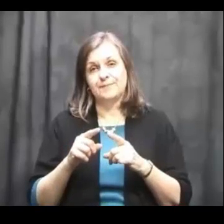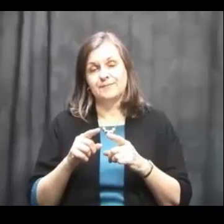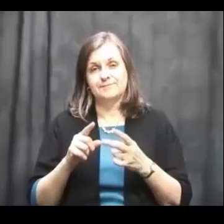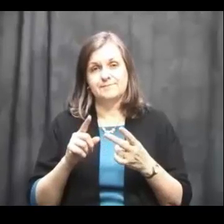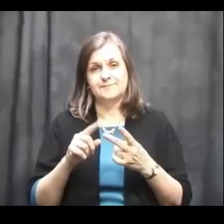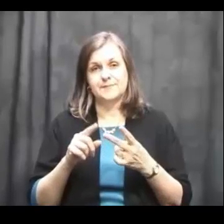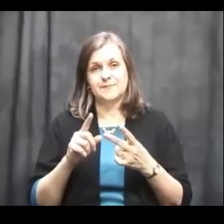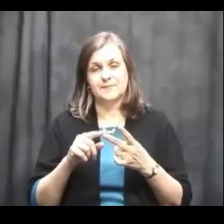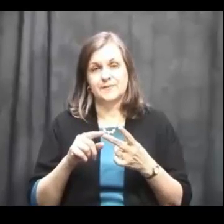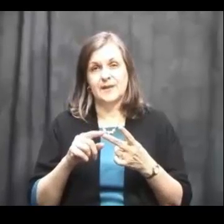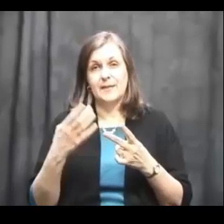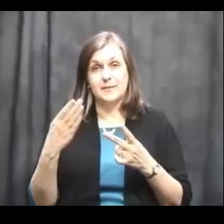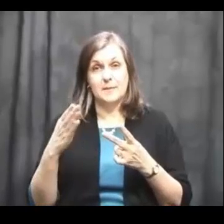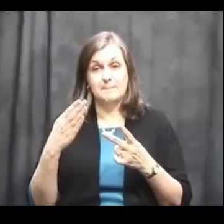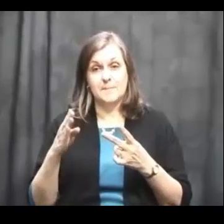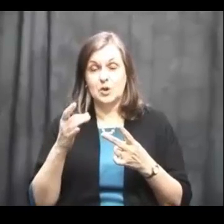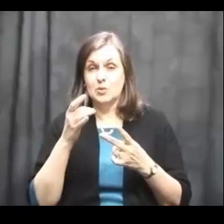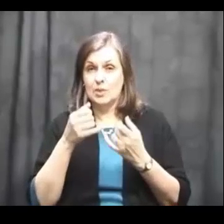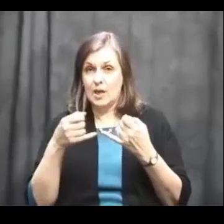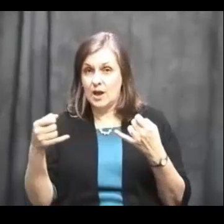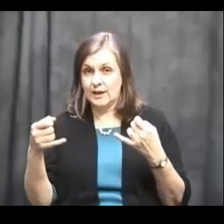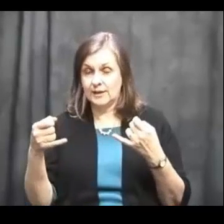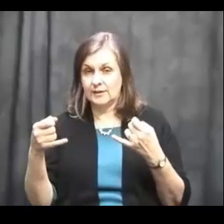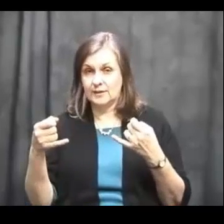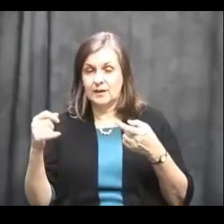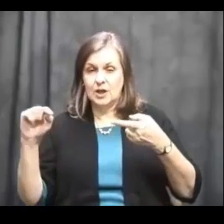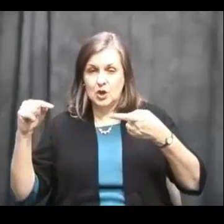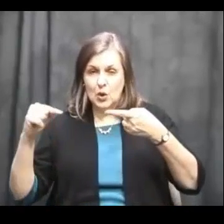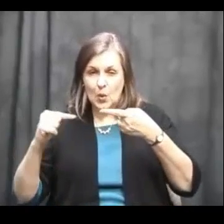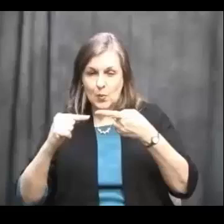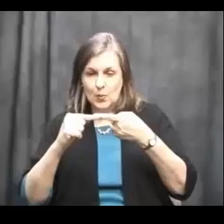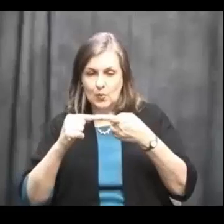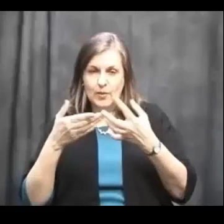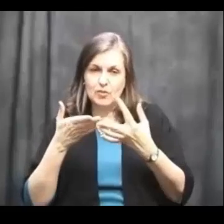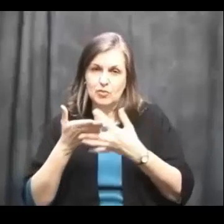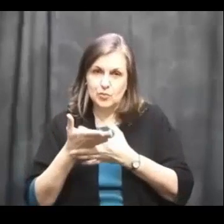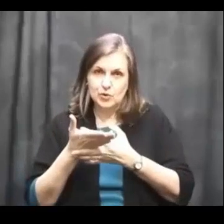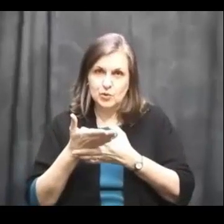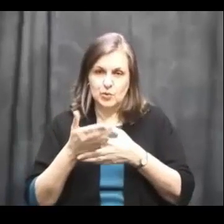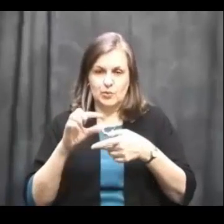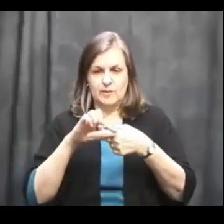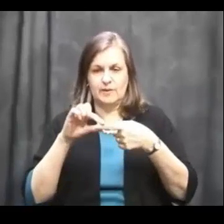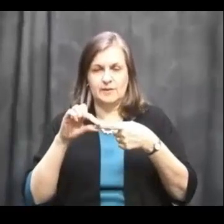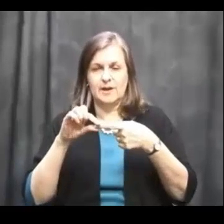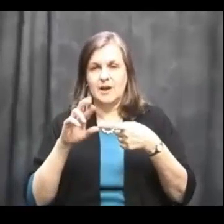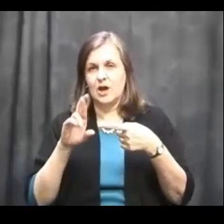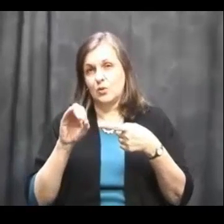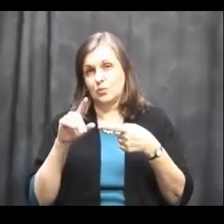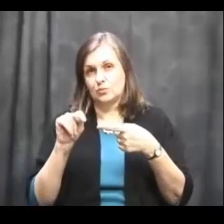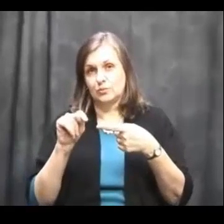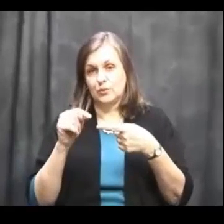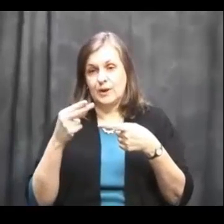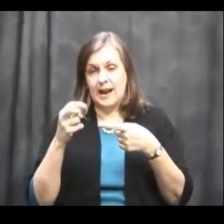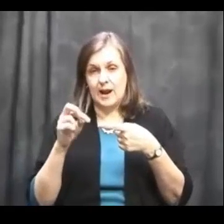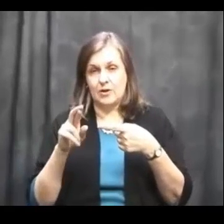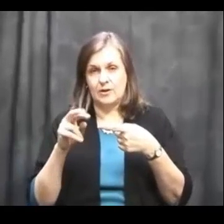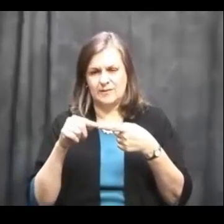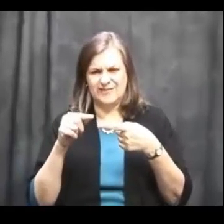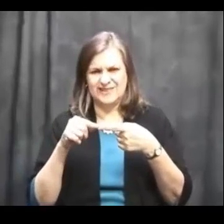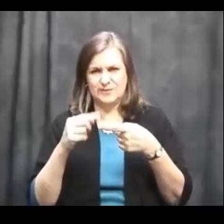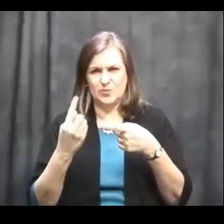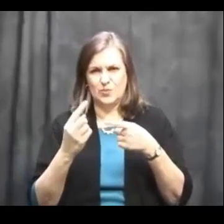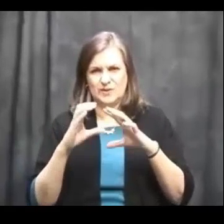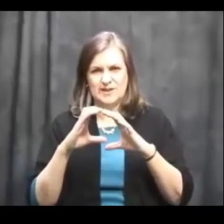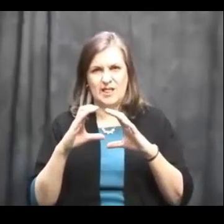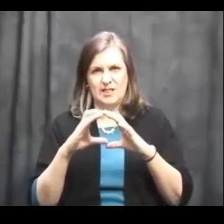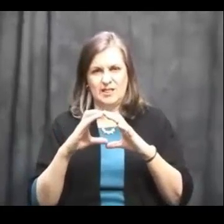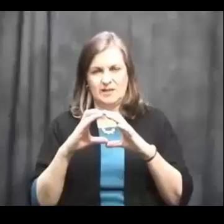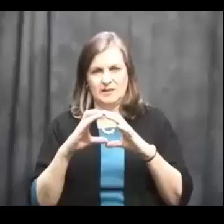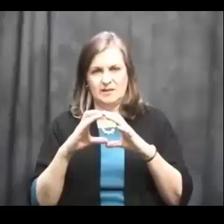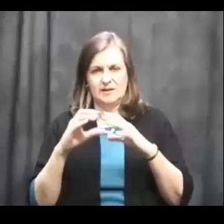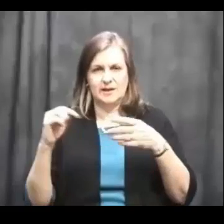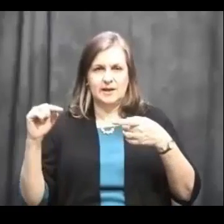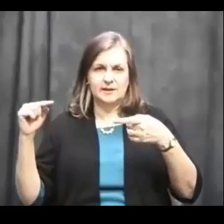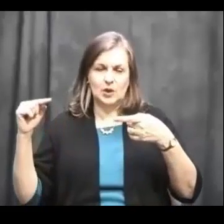but this intracellular route --this blue line -- is actually moving and further route hair you noticed this root hairs a single cell